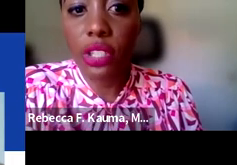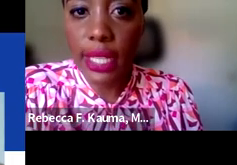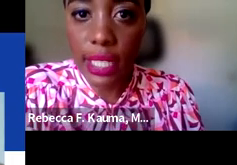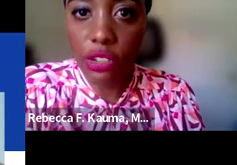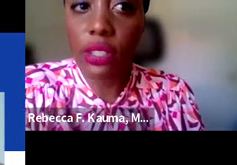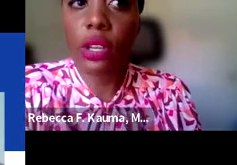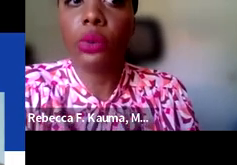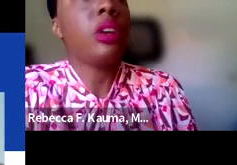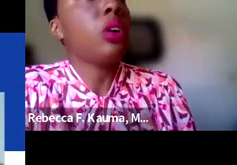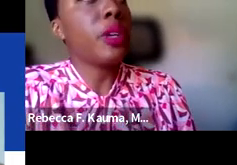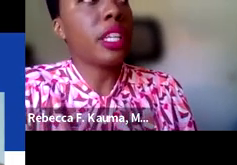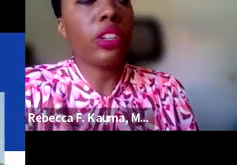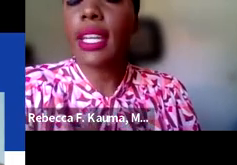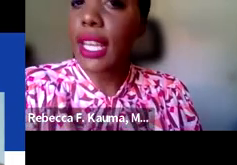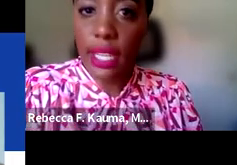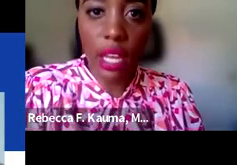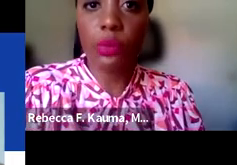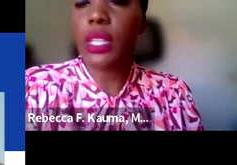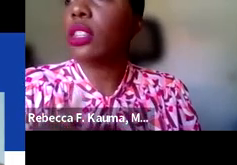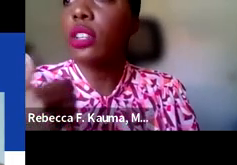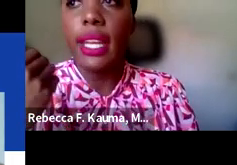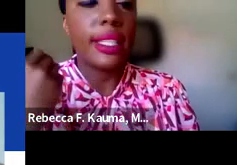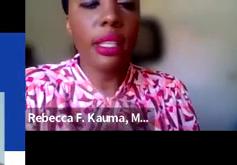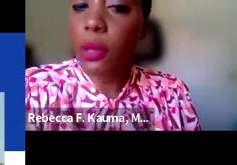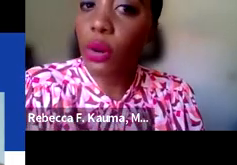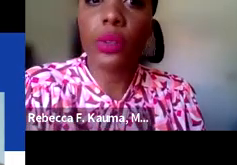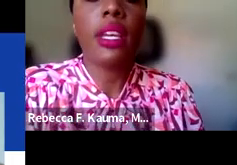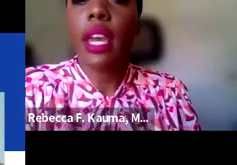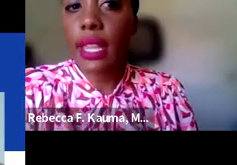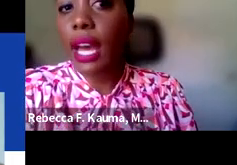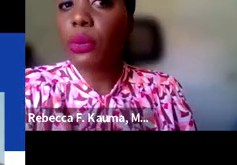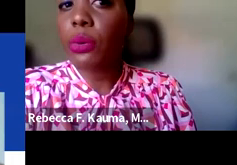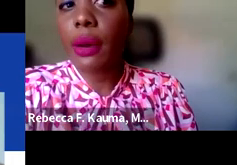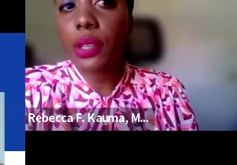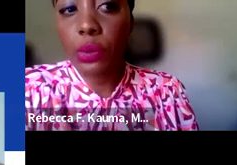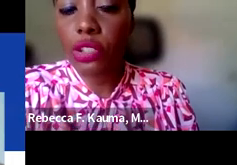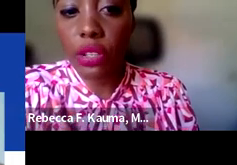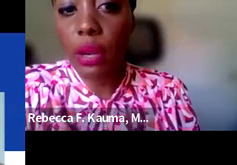marginalization. So we can look at income. We can look at Zip code, and that will allow us to ensure